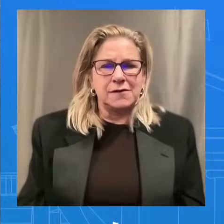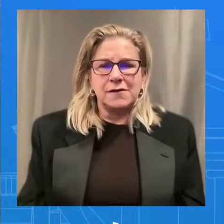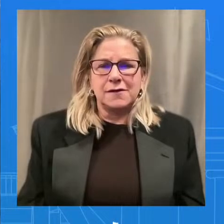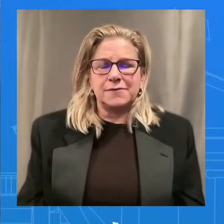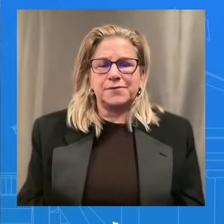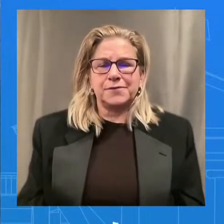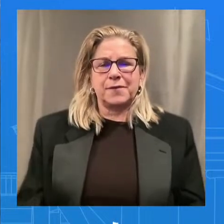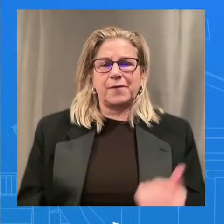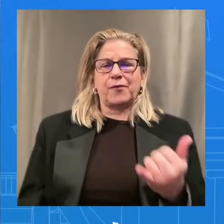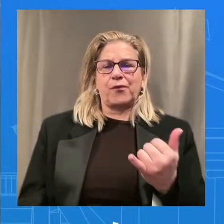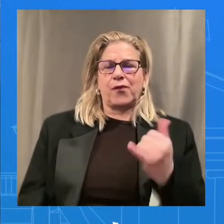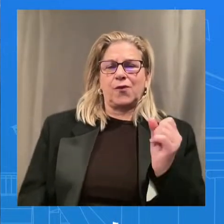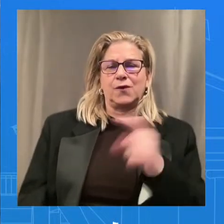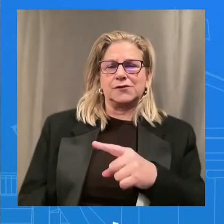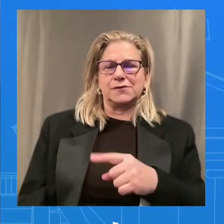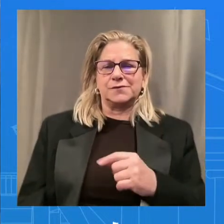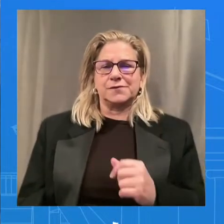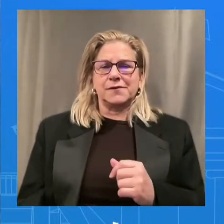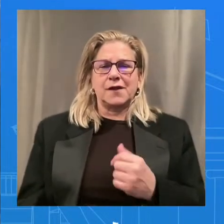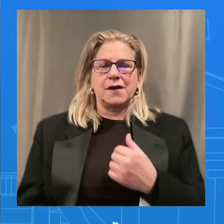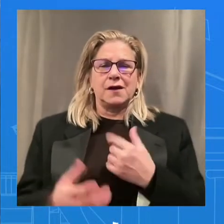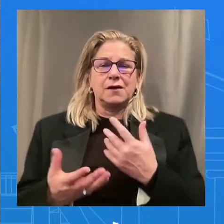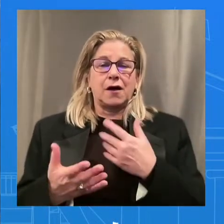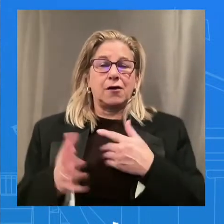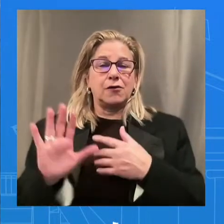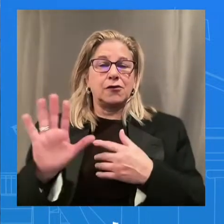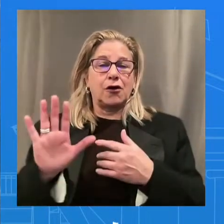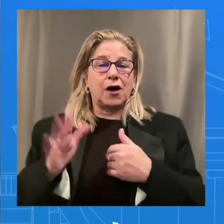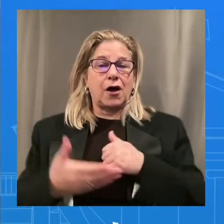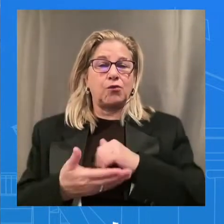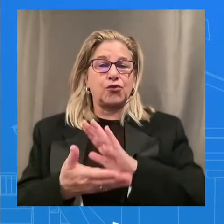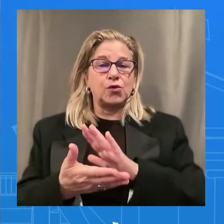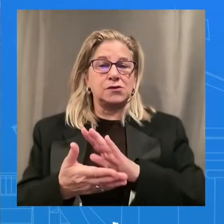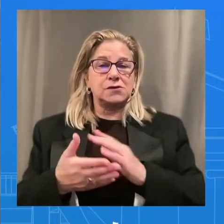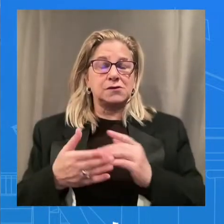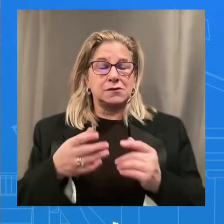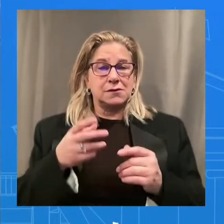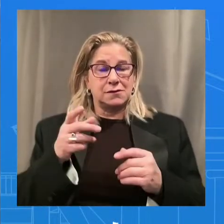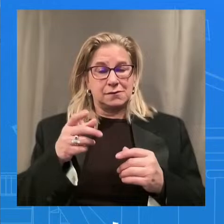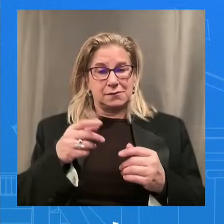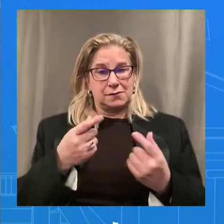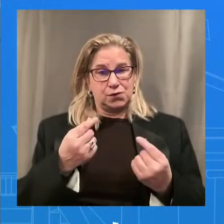And 40-plus years ago, when President Reagan took over,